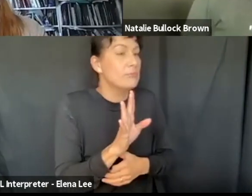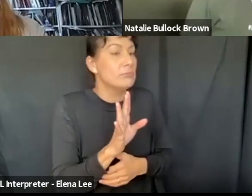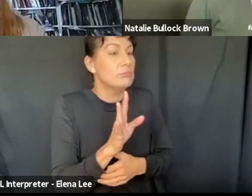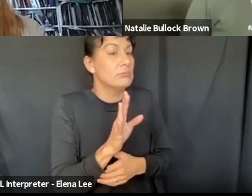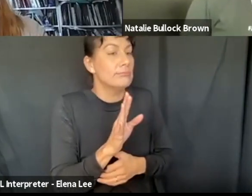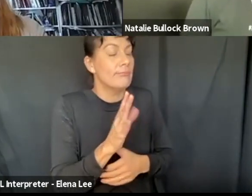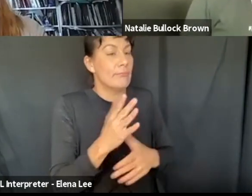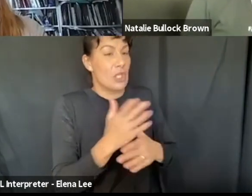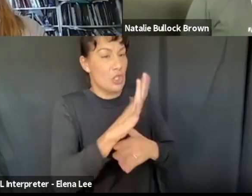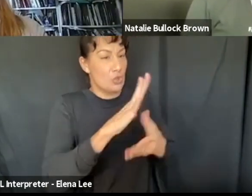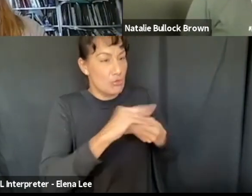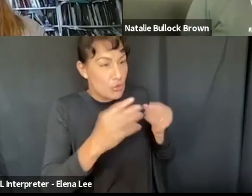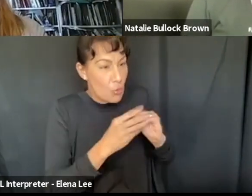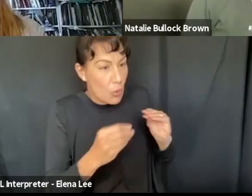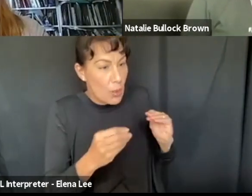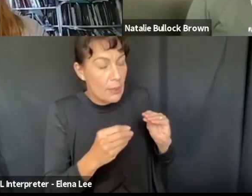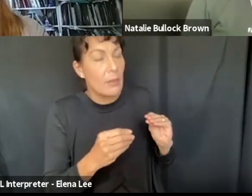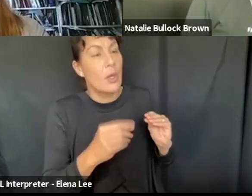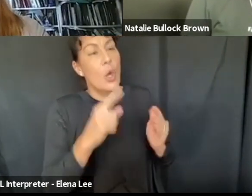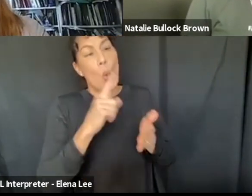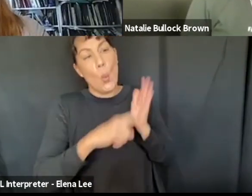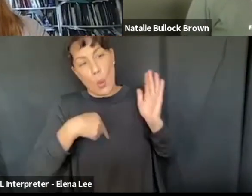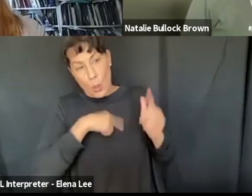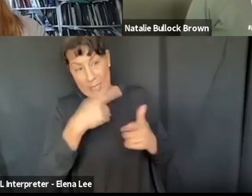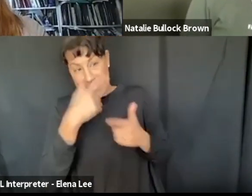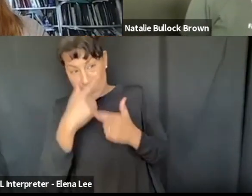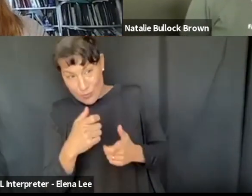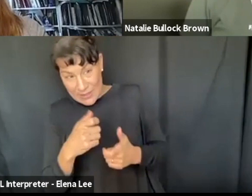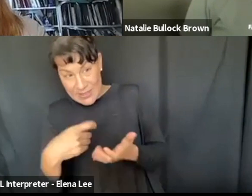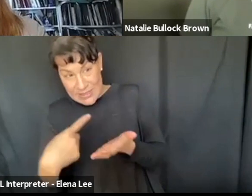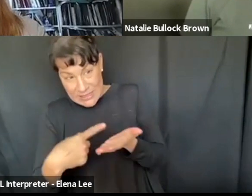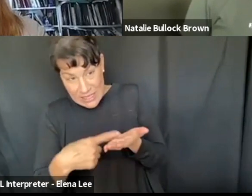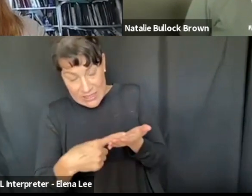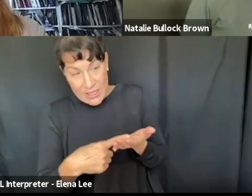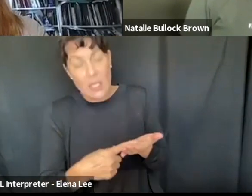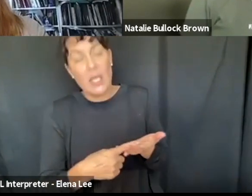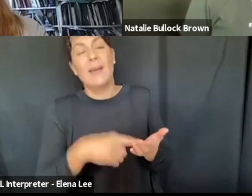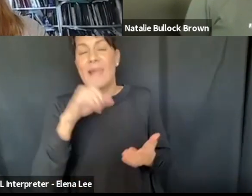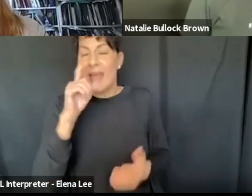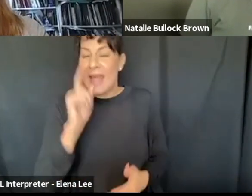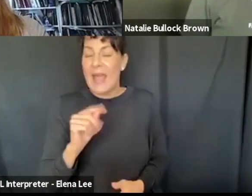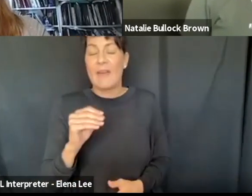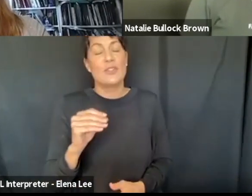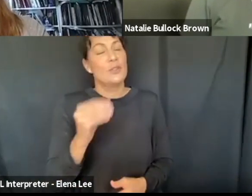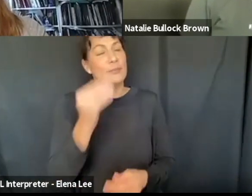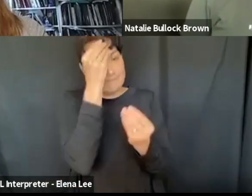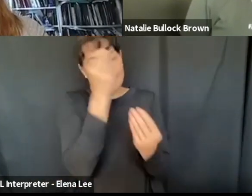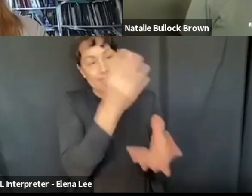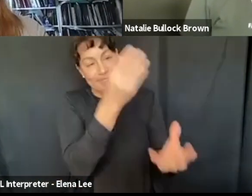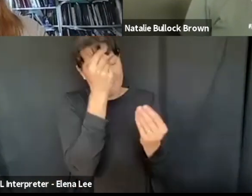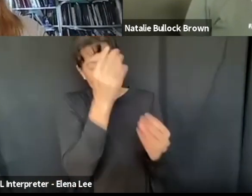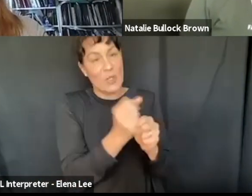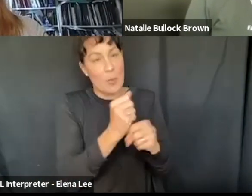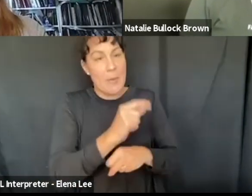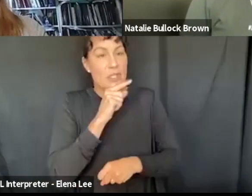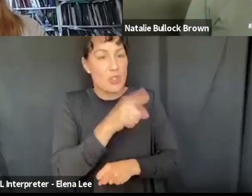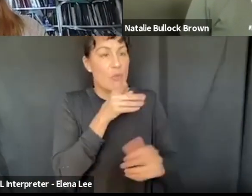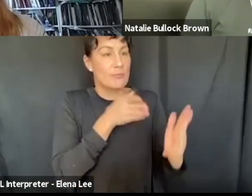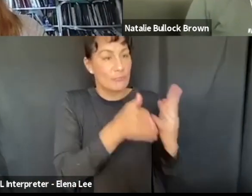So, it's really just like how transparent can I be? How sort of fundamental can I be in my explanation